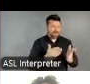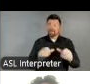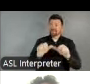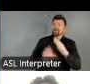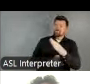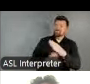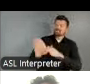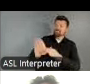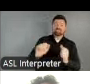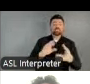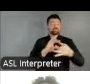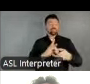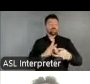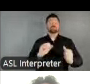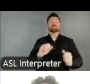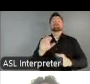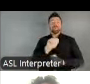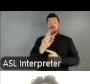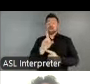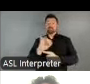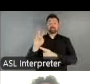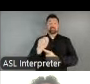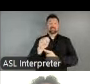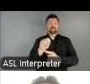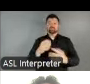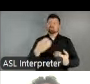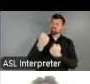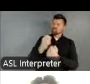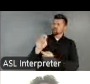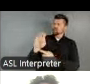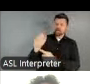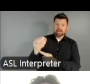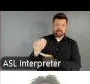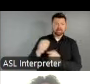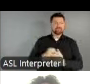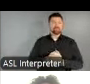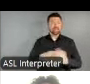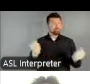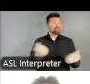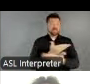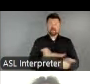support for the arts. And in many instances, in collaboration with those of you listening today.